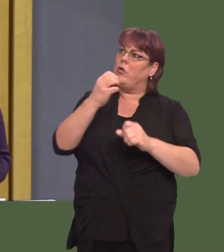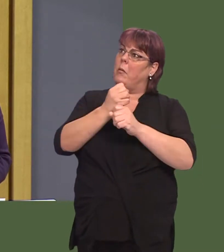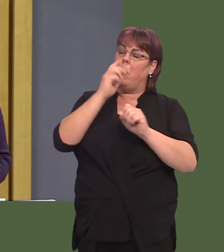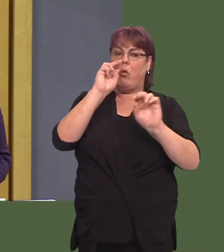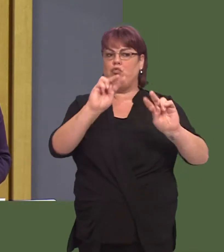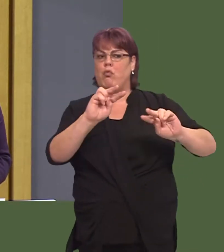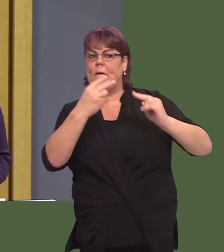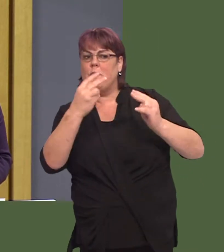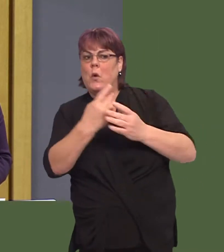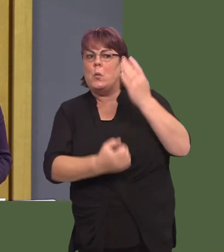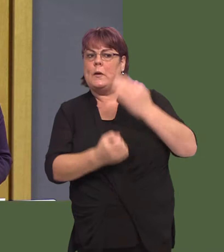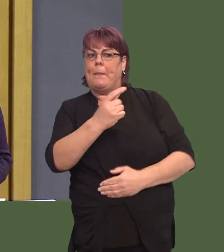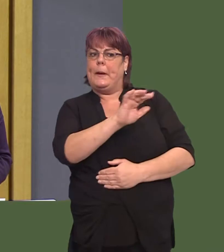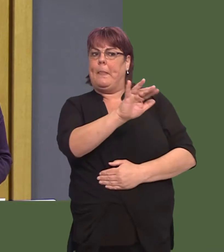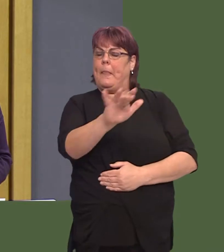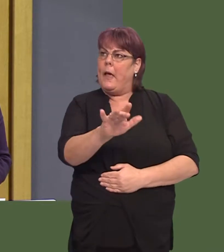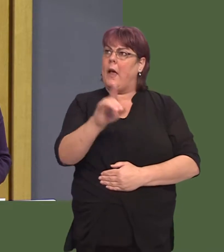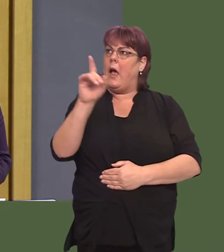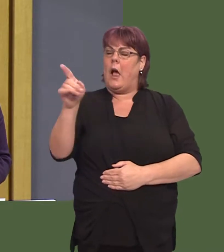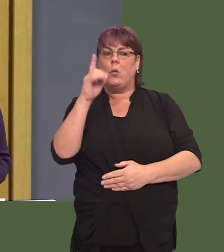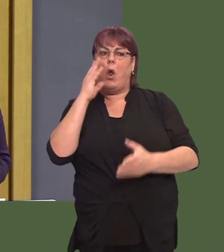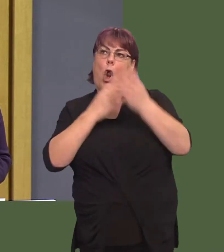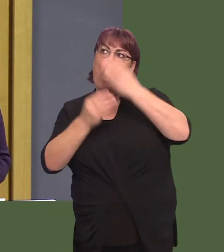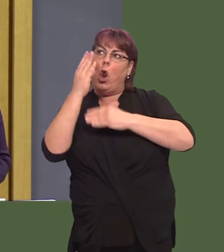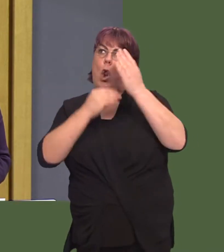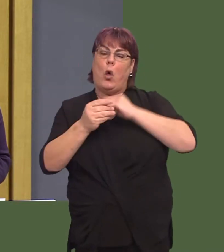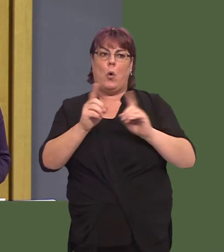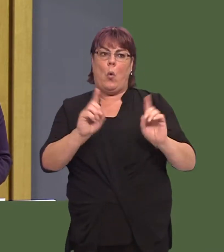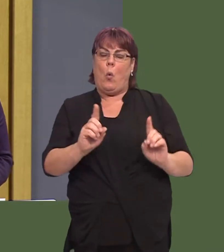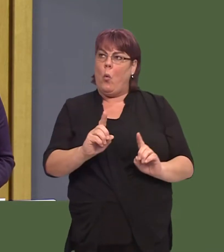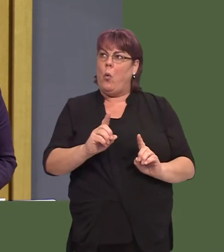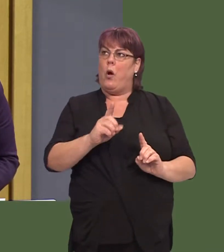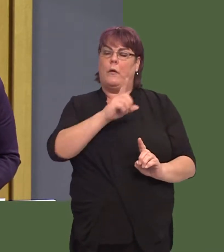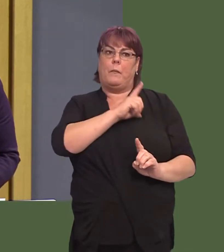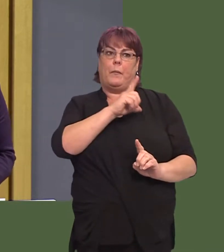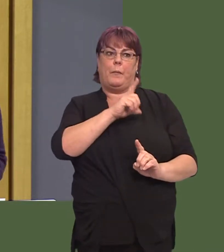if so, what lessons will be drawn from the successful and not so successful elements of the current plan?